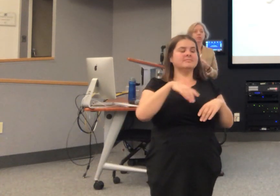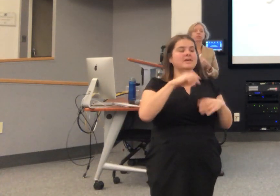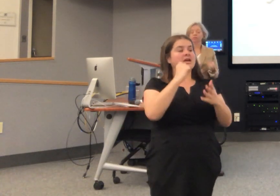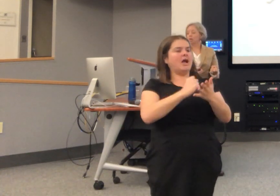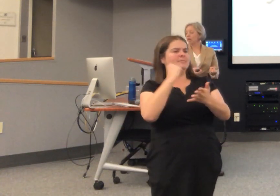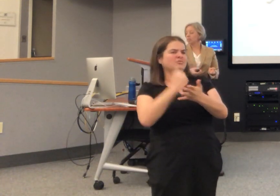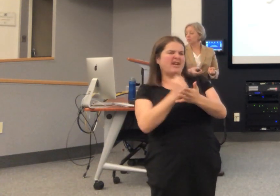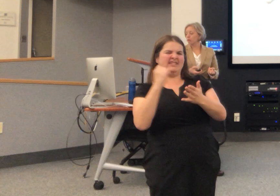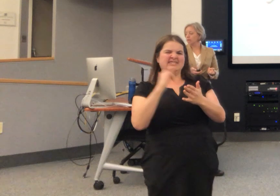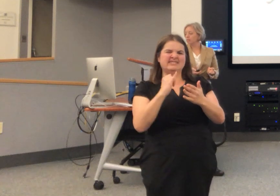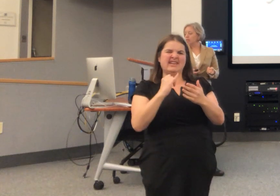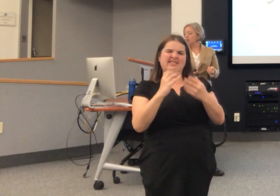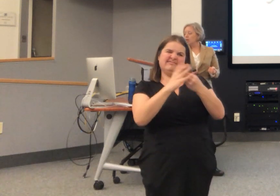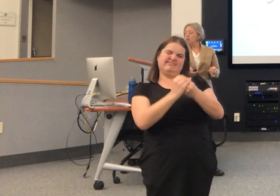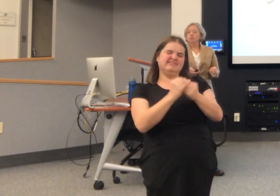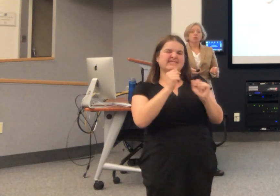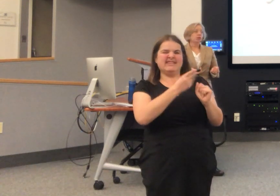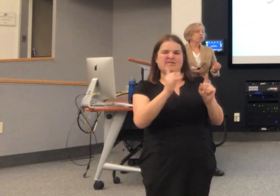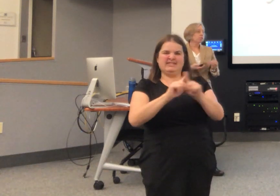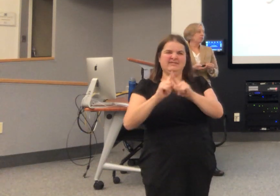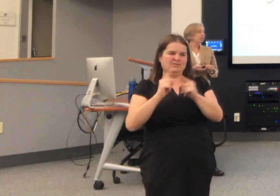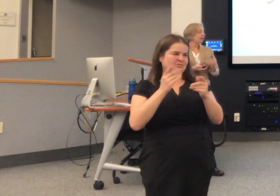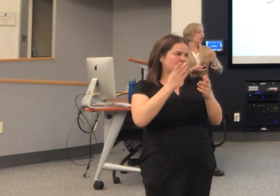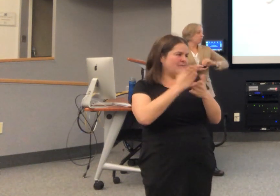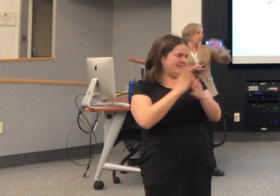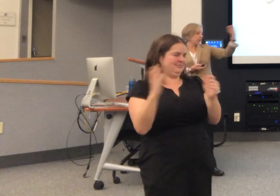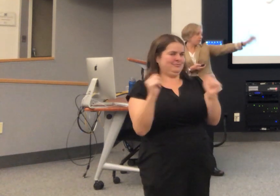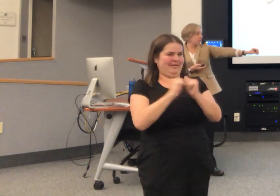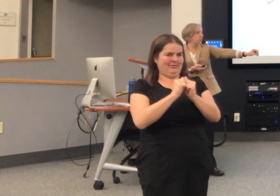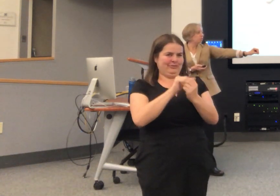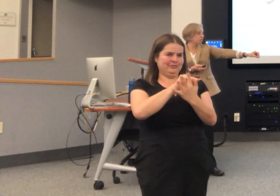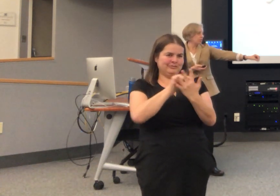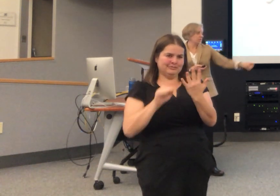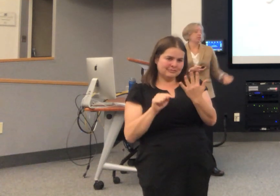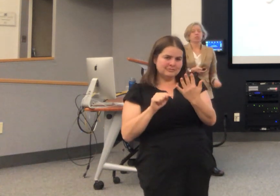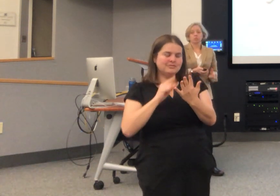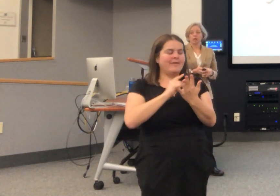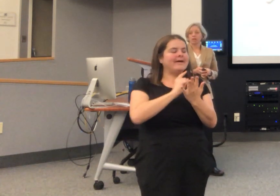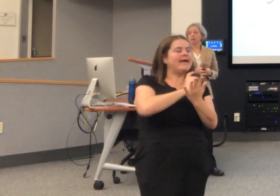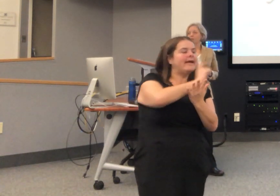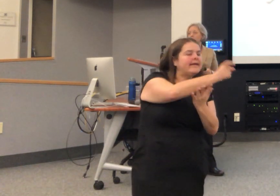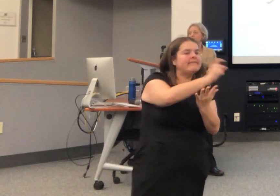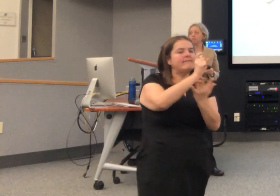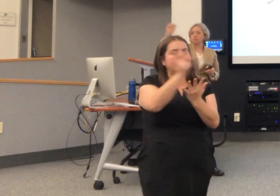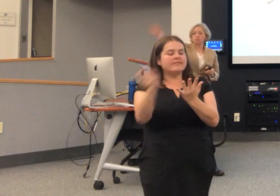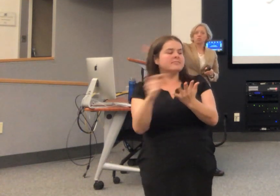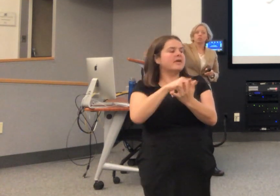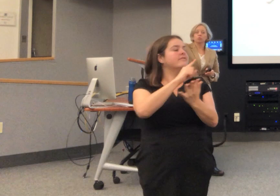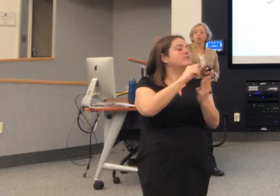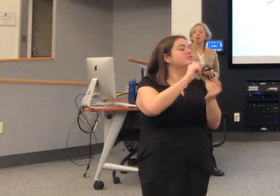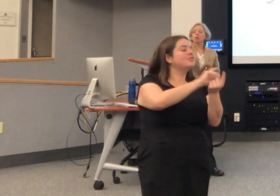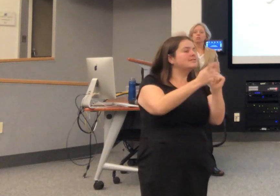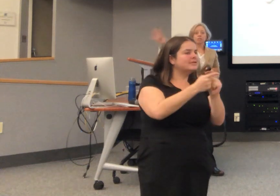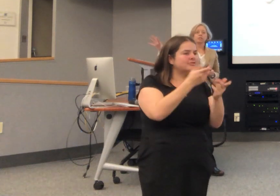that bundle in all kinds of ways. So it could be that I want to license you the translation right, and I want to license to you the rights